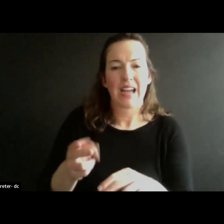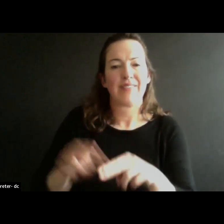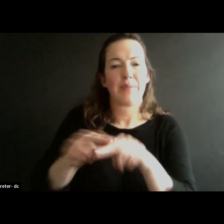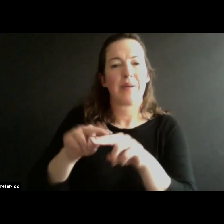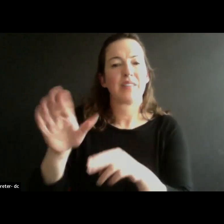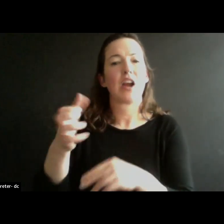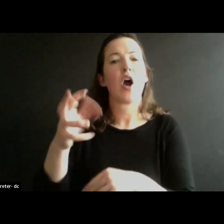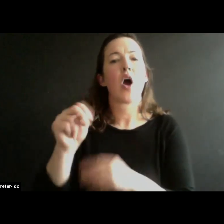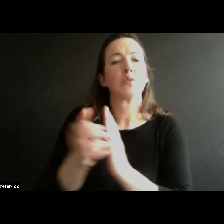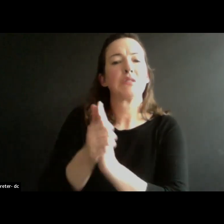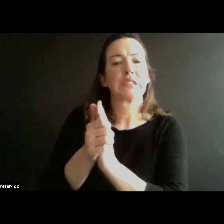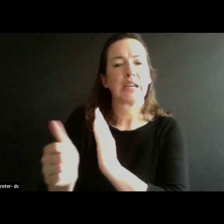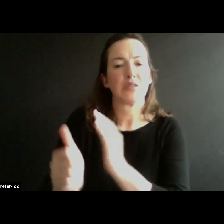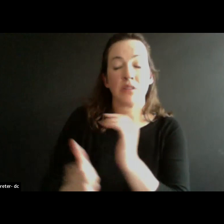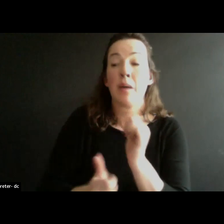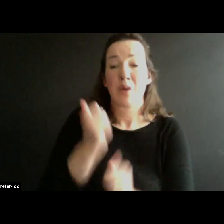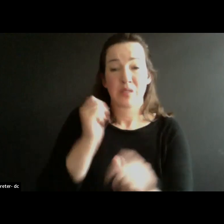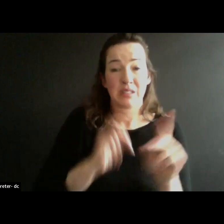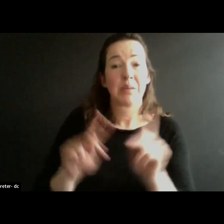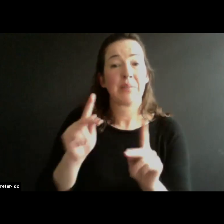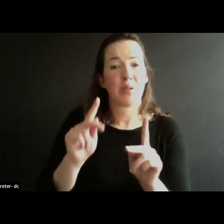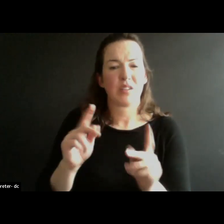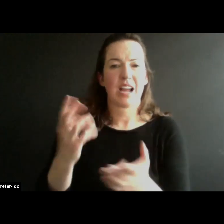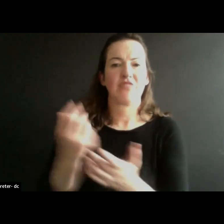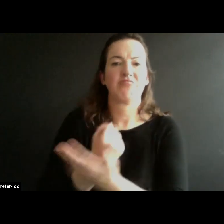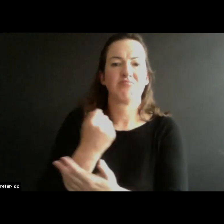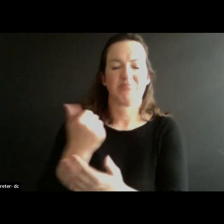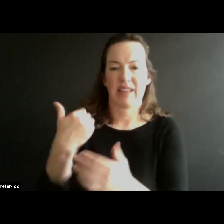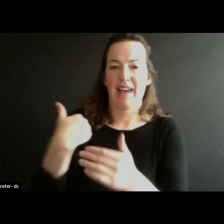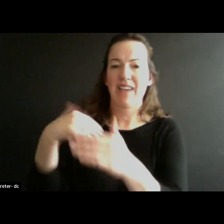So we see most of our people kind of taking advantage of that aspect of it. What's great